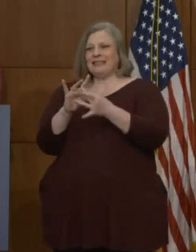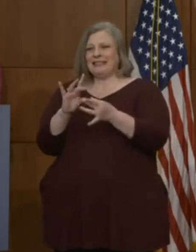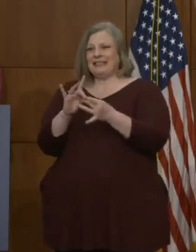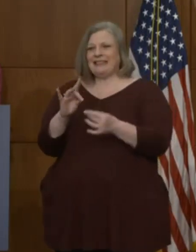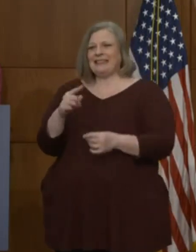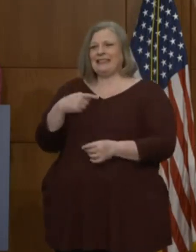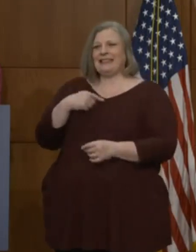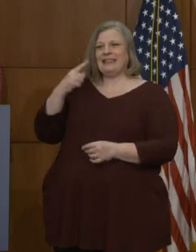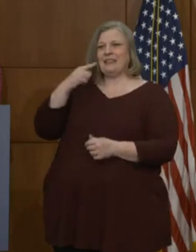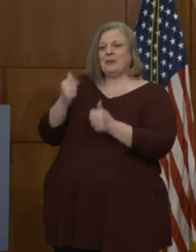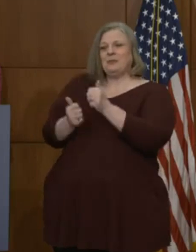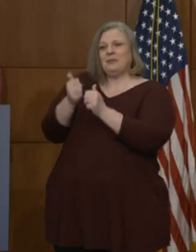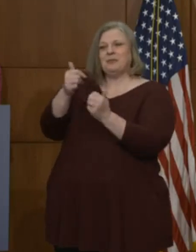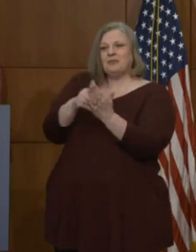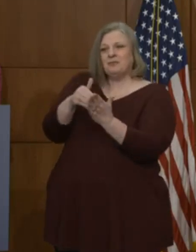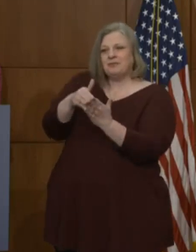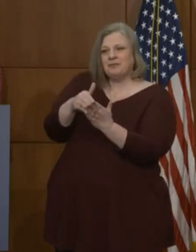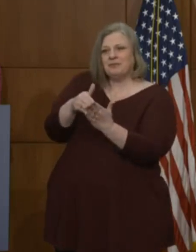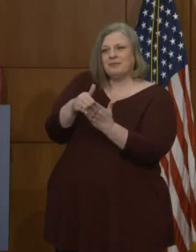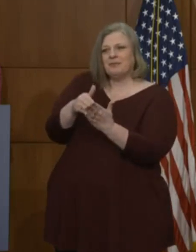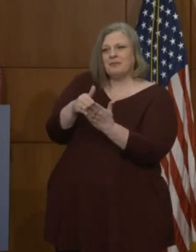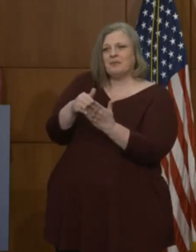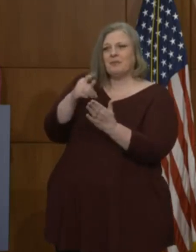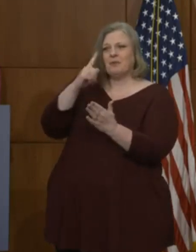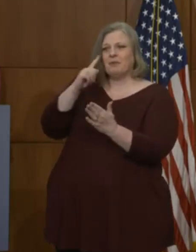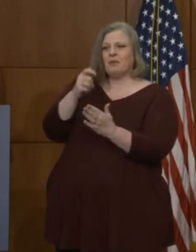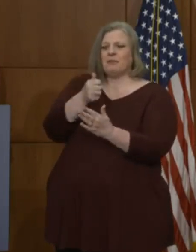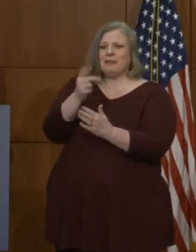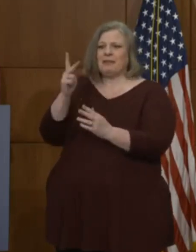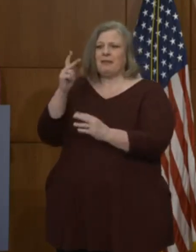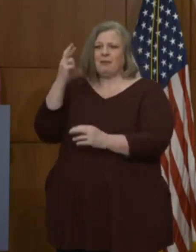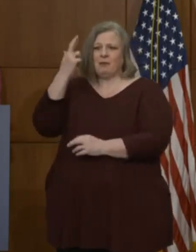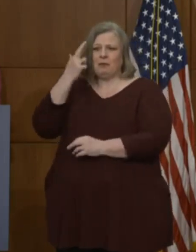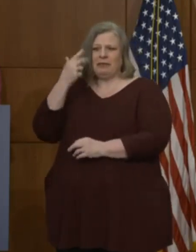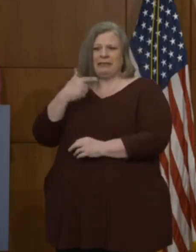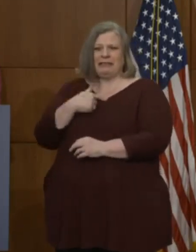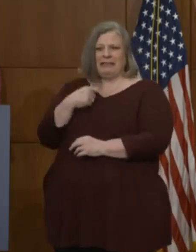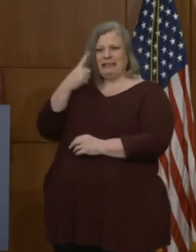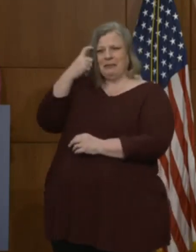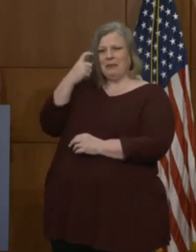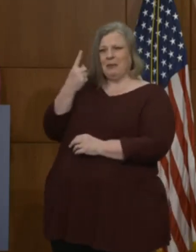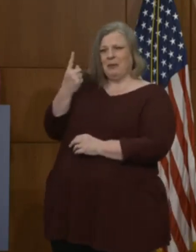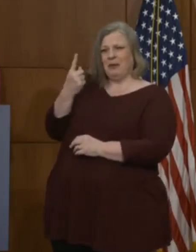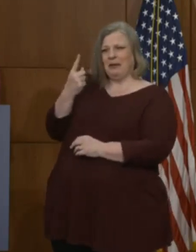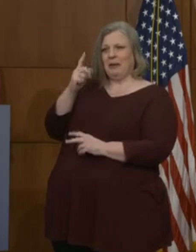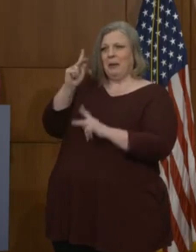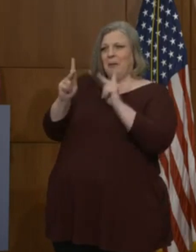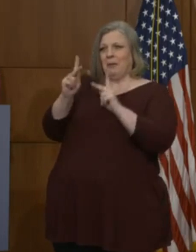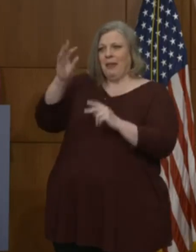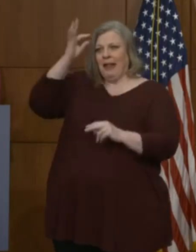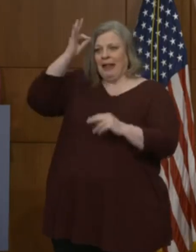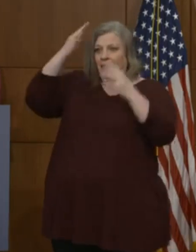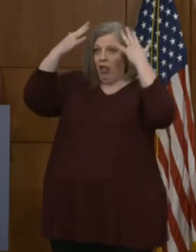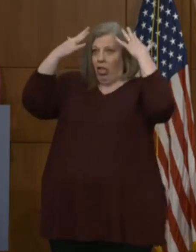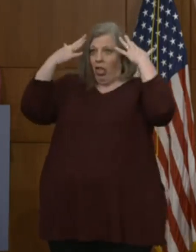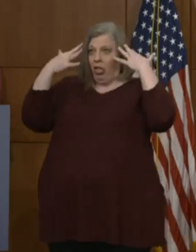REGARDING BARBER SHOPS AND THIS IS. THE QUESTIONS AND COMMENTS IS. THE QUESTIONS AND COMMENTS THAT I HEAR FREQUENTLY BECAUSE THAT I HEAR FREQUENTLY BECAUSE OKAY FOR A COUPLE I JUST WANT